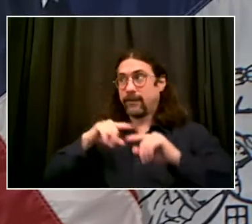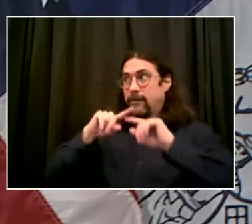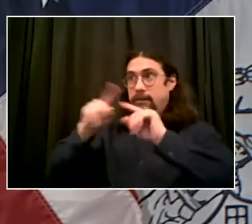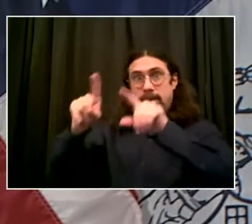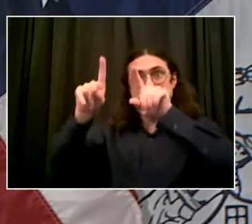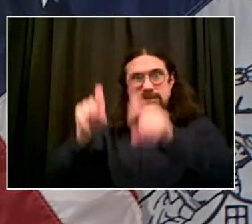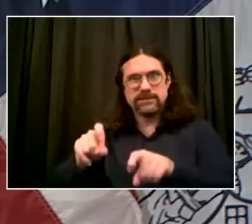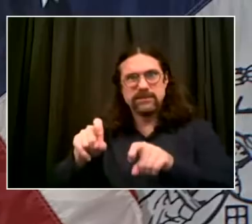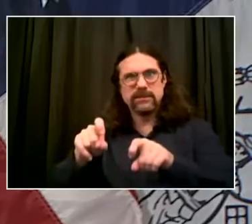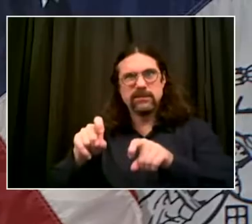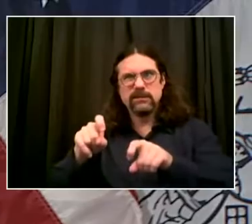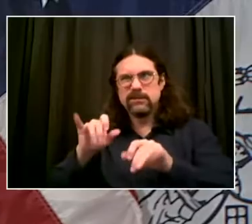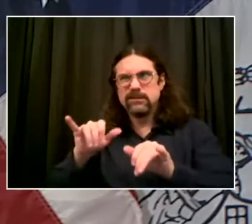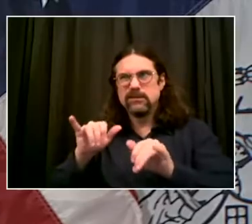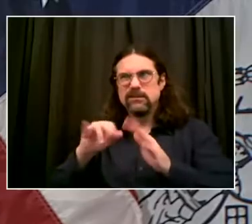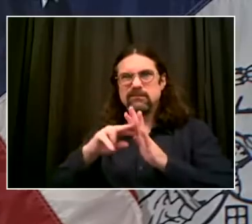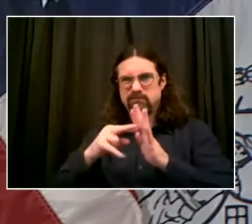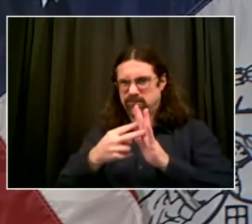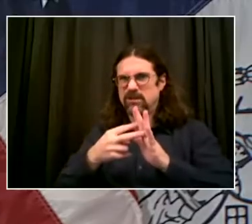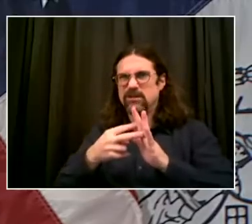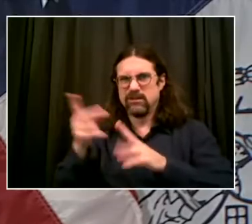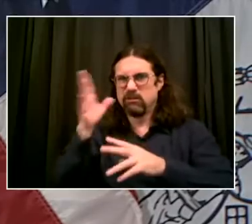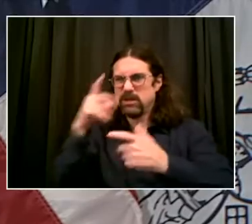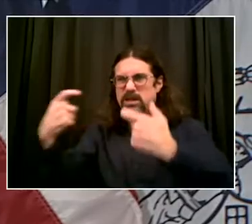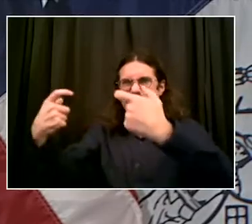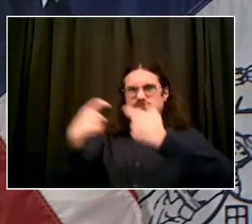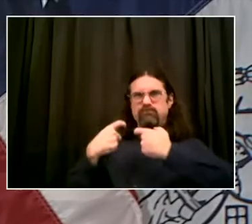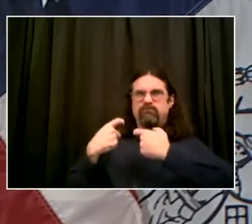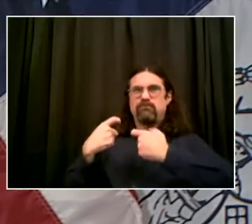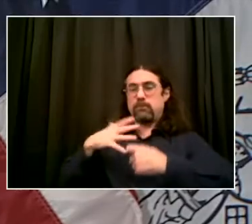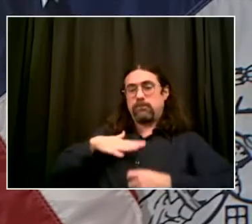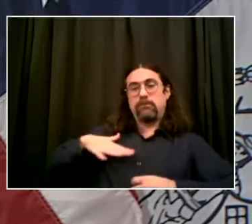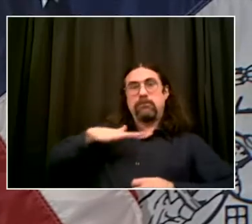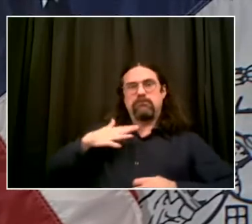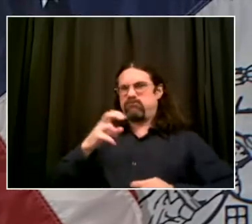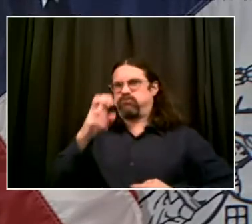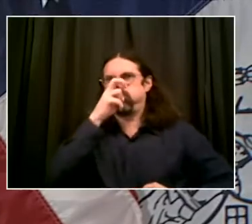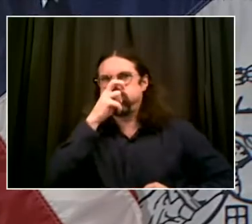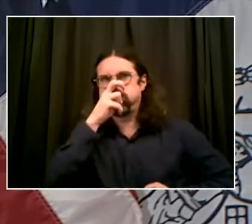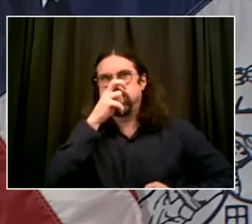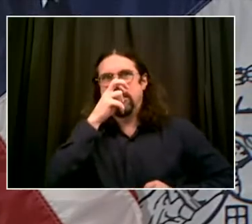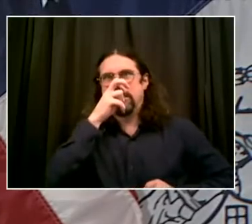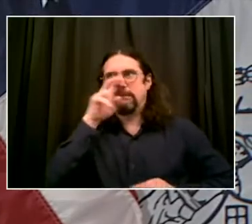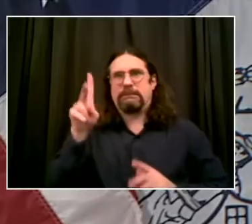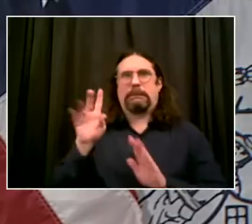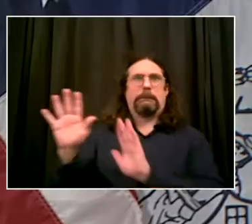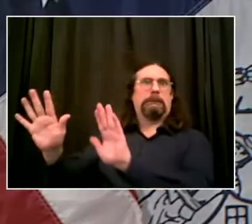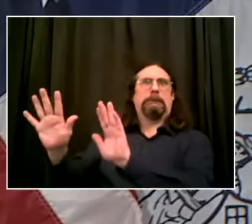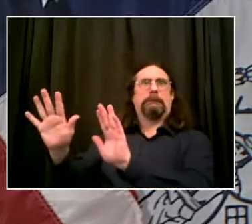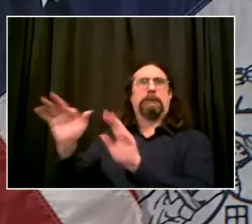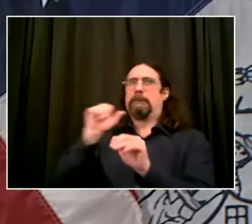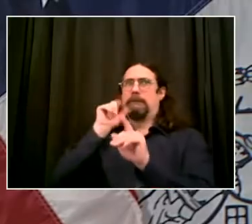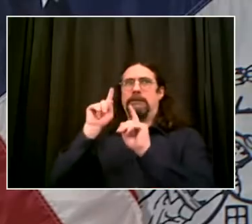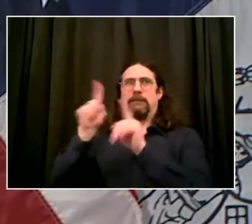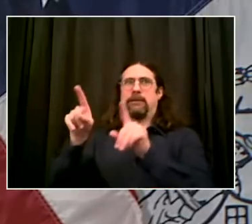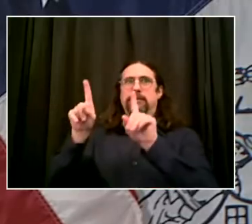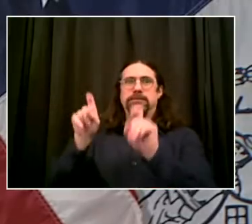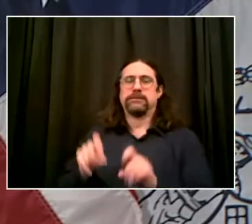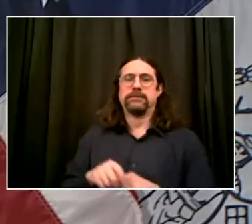OUT WITH MORE AND MORE TESTING THAT THE AMOUNT OF SPREAD HAD